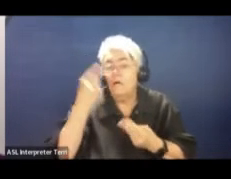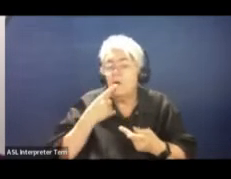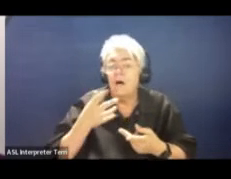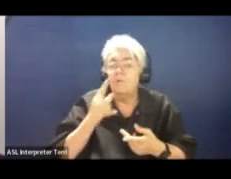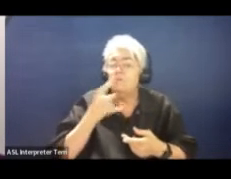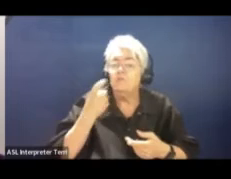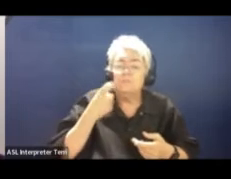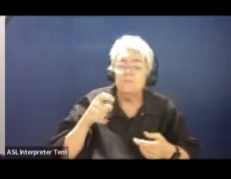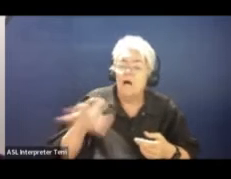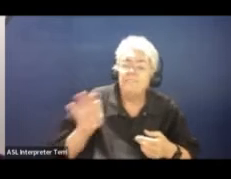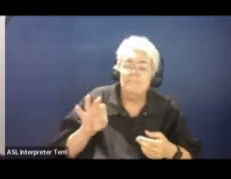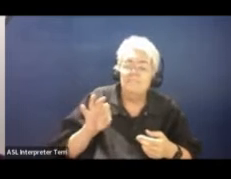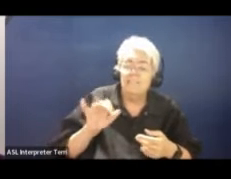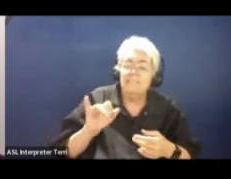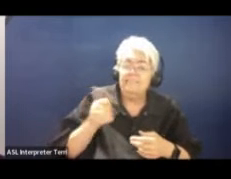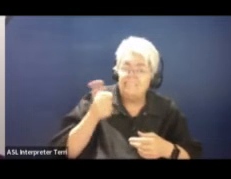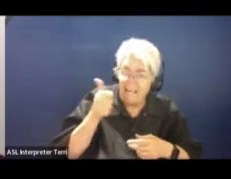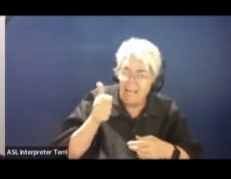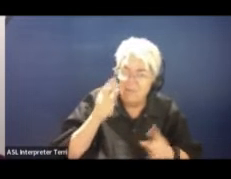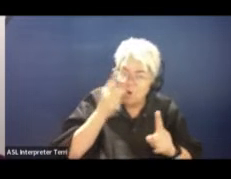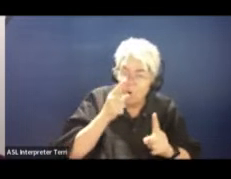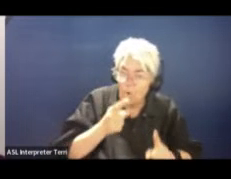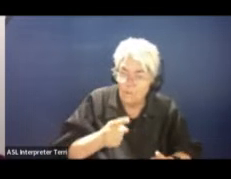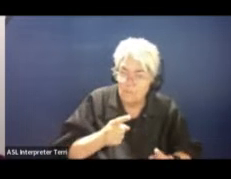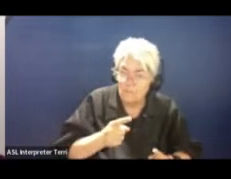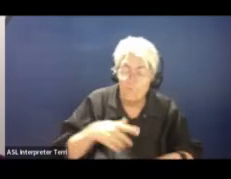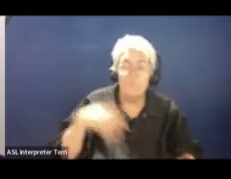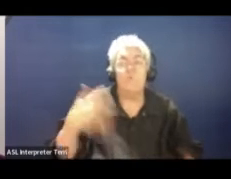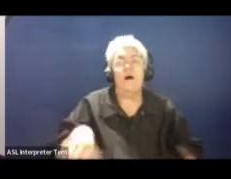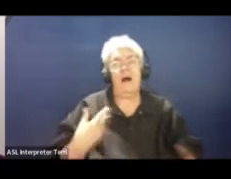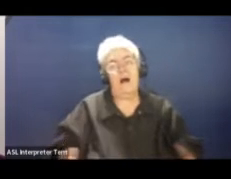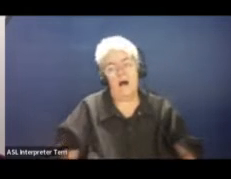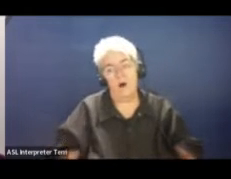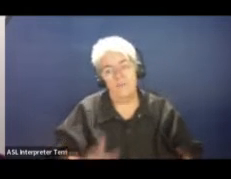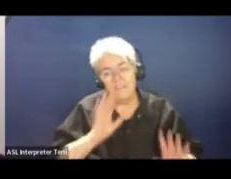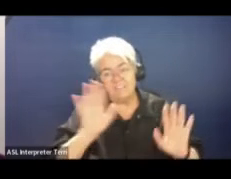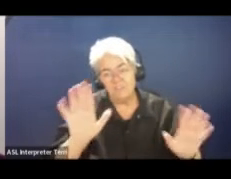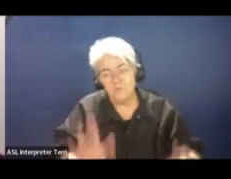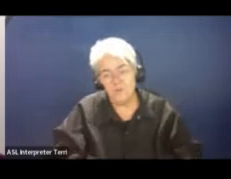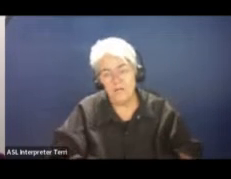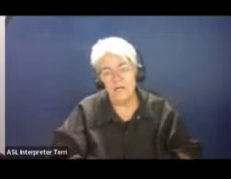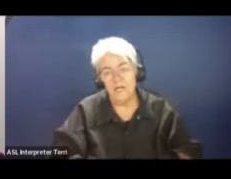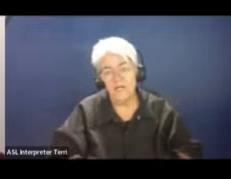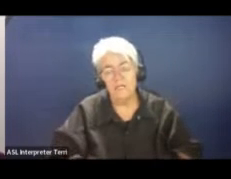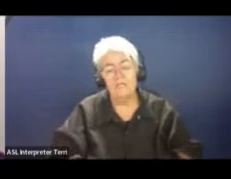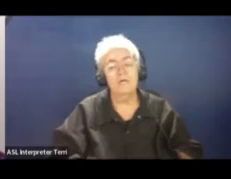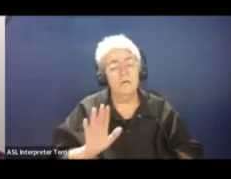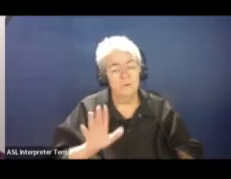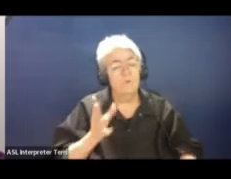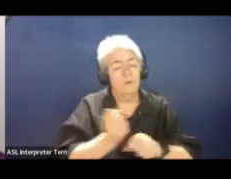and tasks that you want to work on. That's a lot, which is great. Like, I'm so glad we identified those. We need to make sure that we practice our